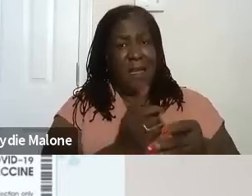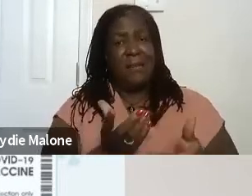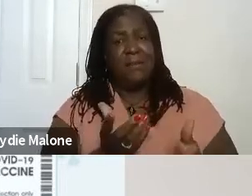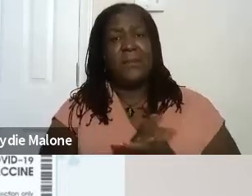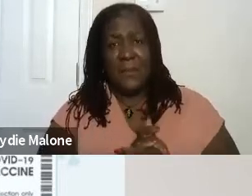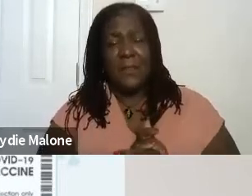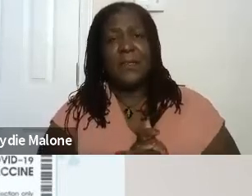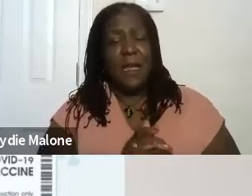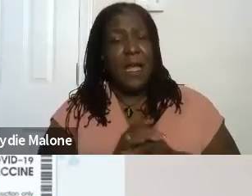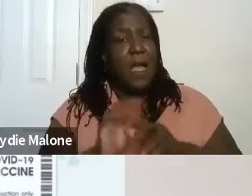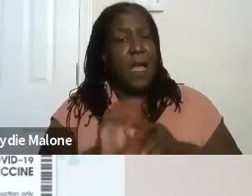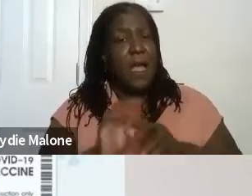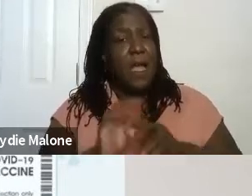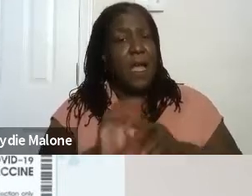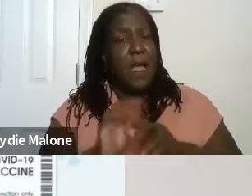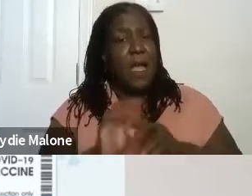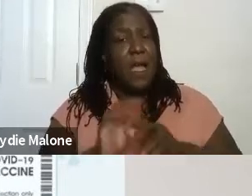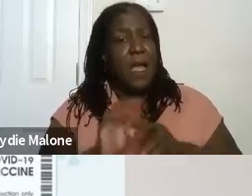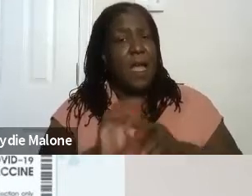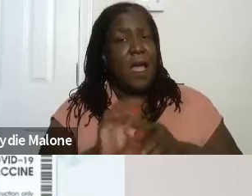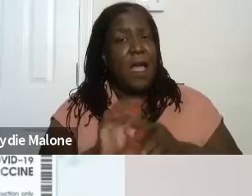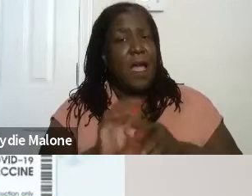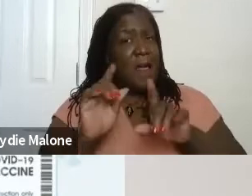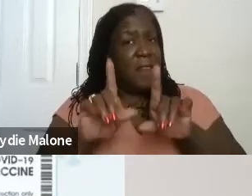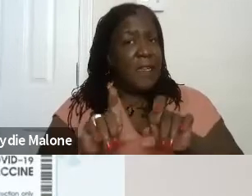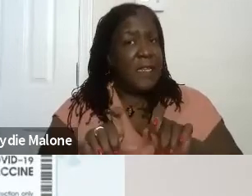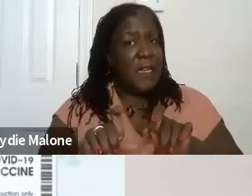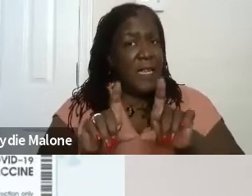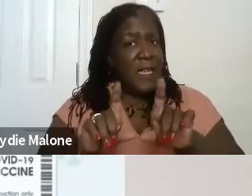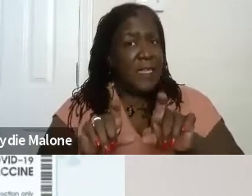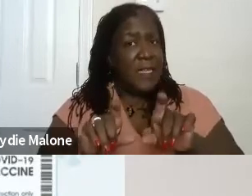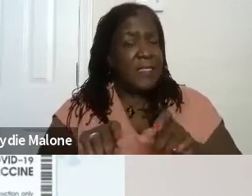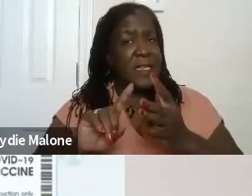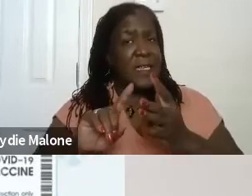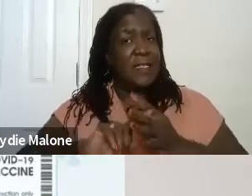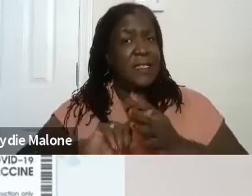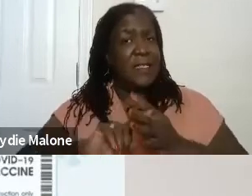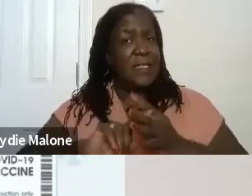started a month into the pandemic so now a year and a half ago. We had over 30,000 people